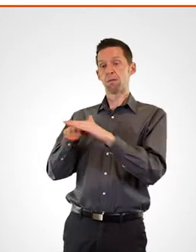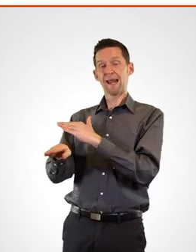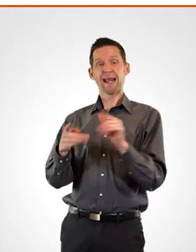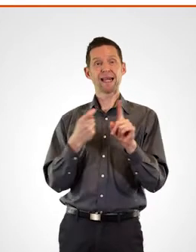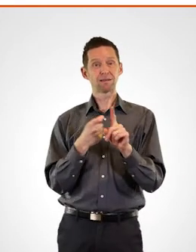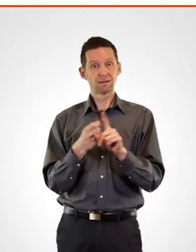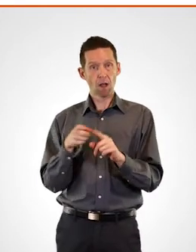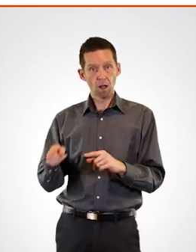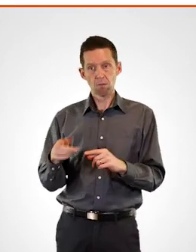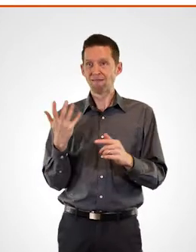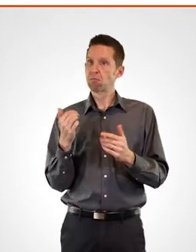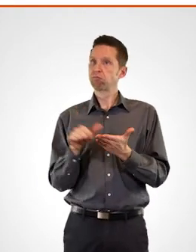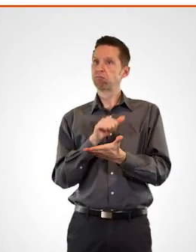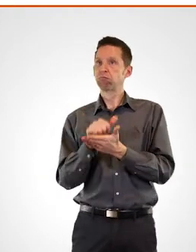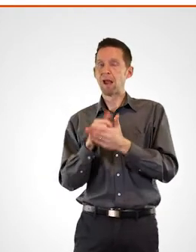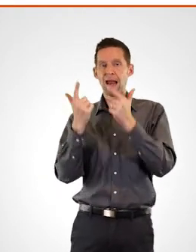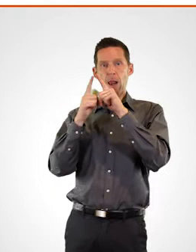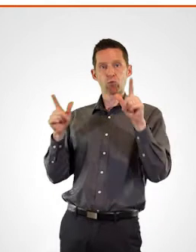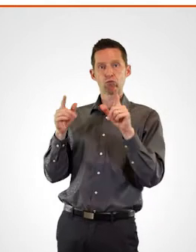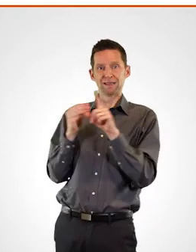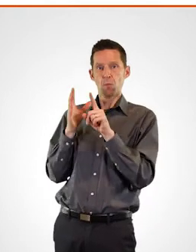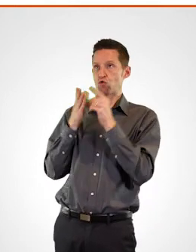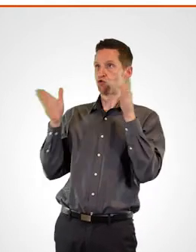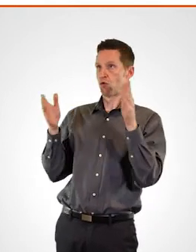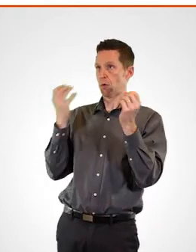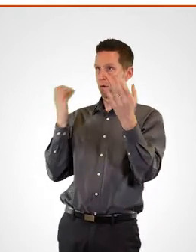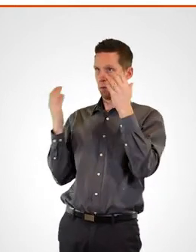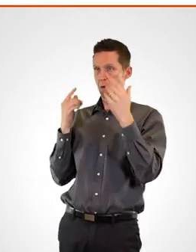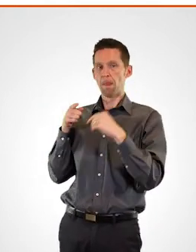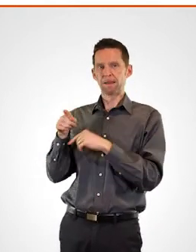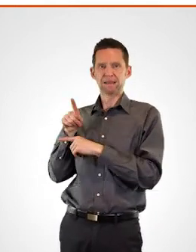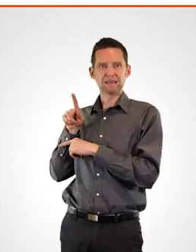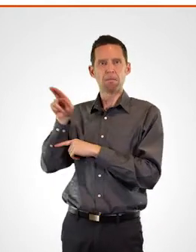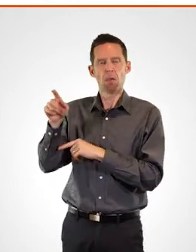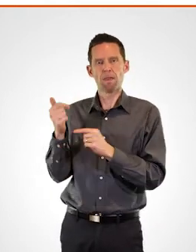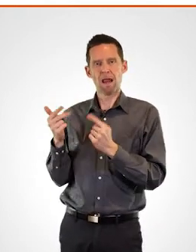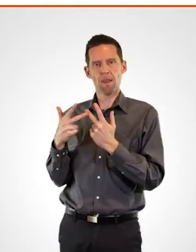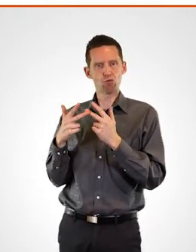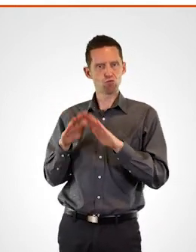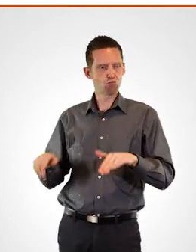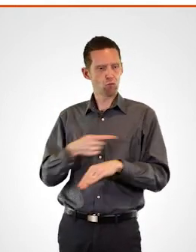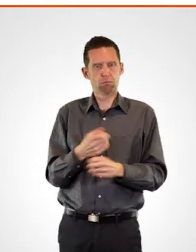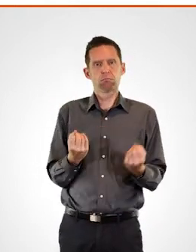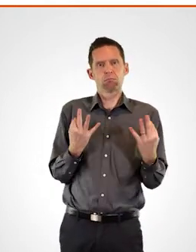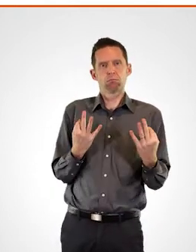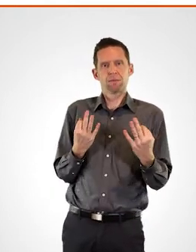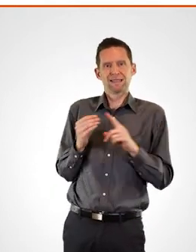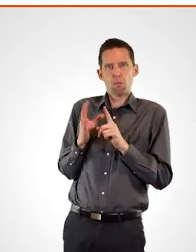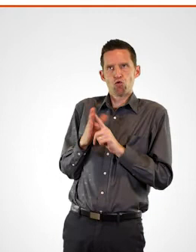those with adequate language exposure have double the vocabulary of those children who have not and so we're literally talking